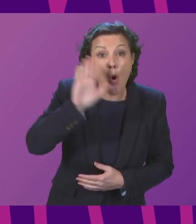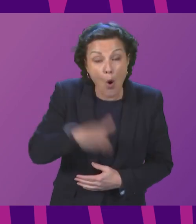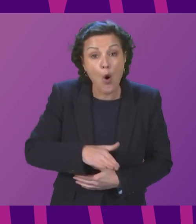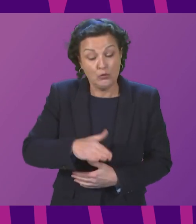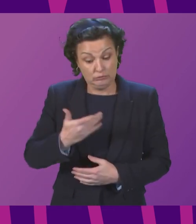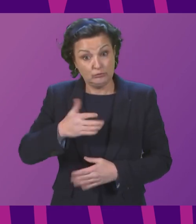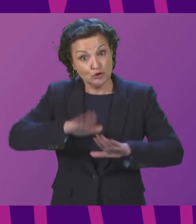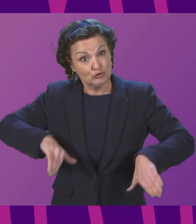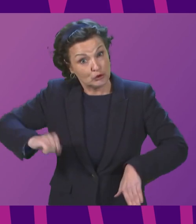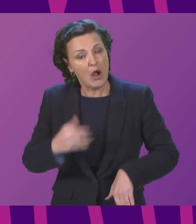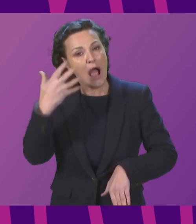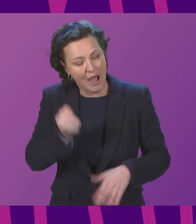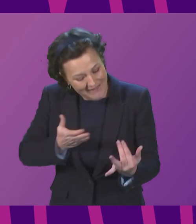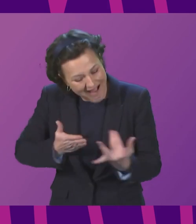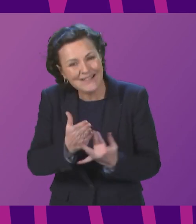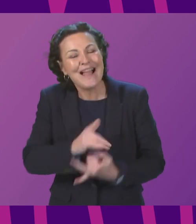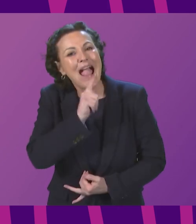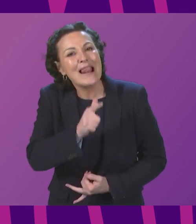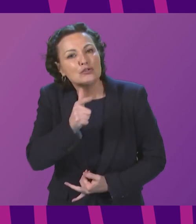remote learning in the event that they are required to self-isolate?